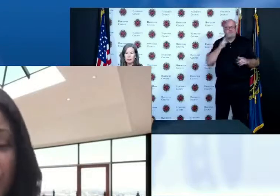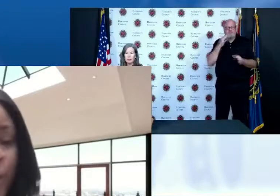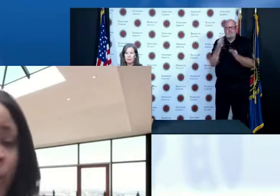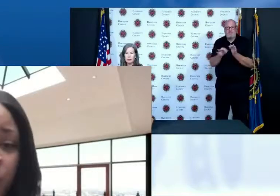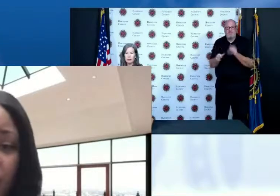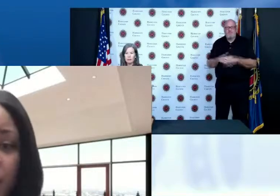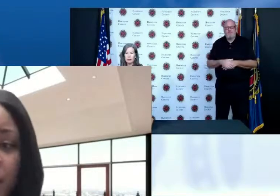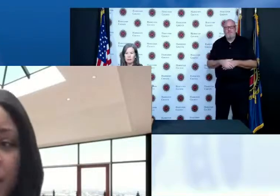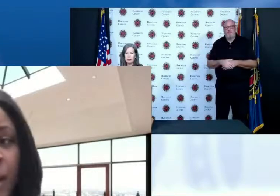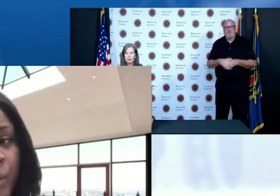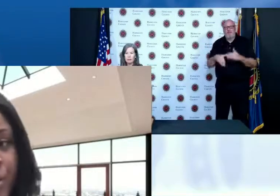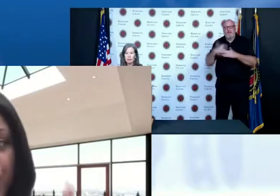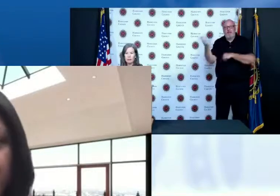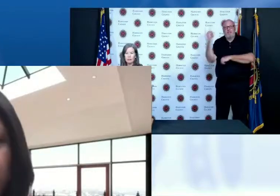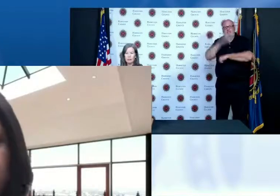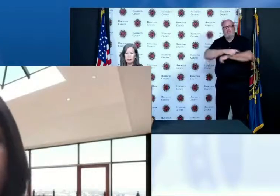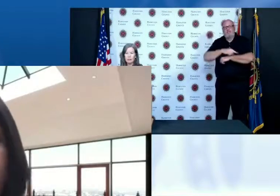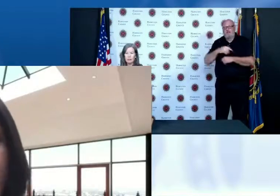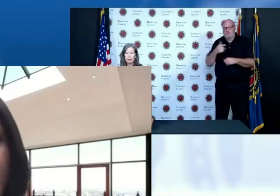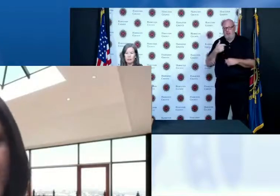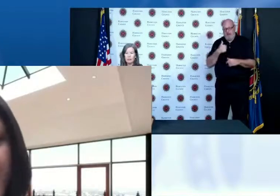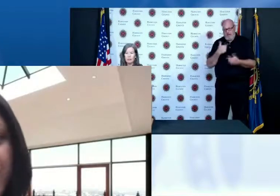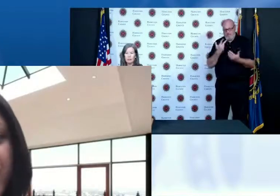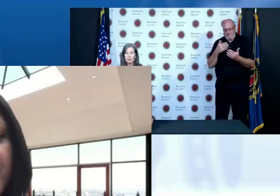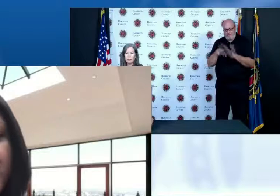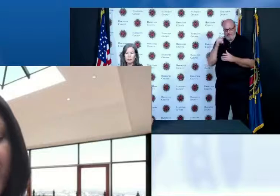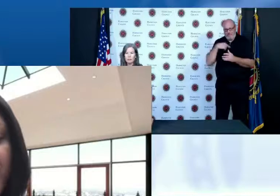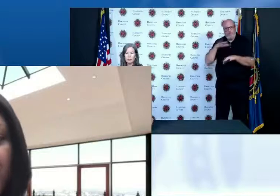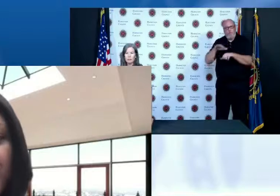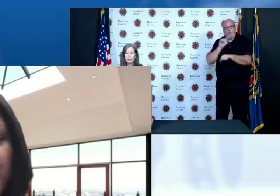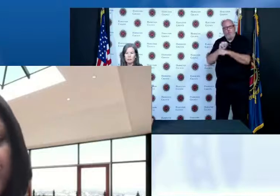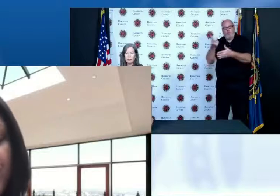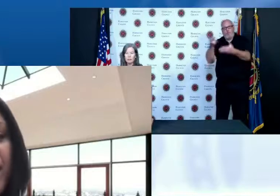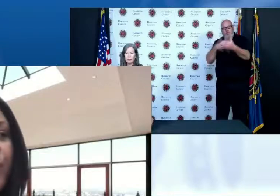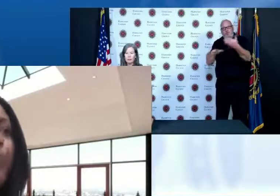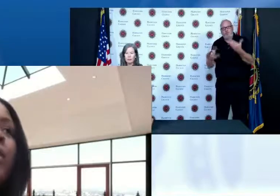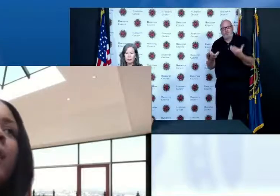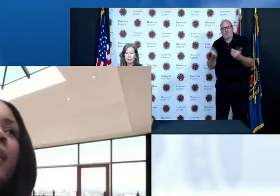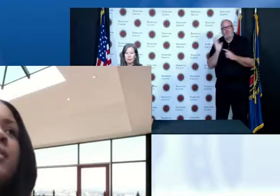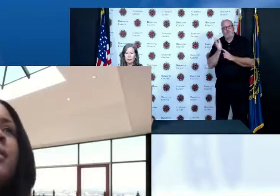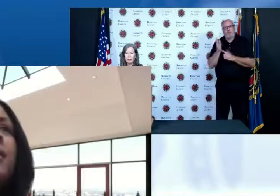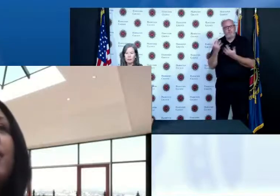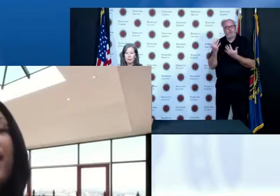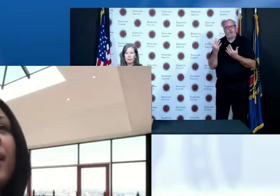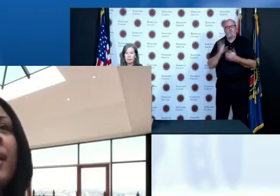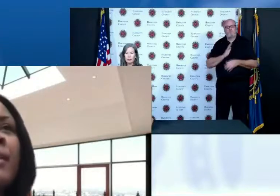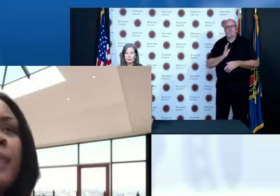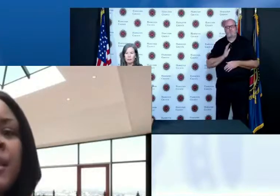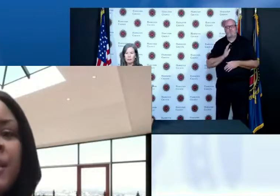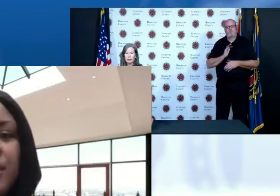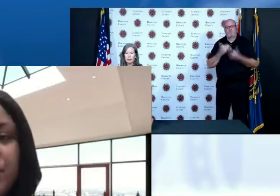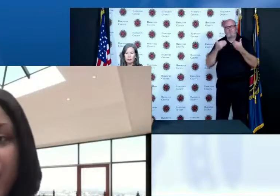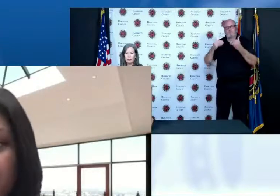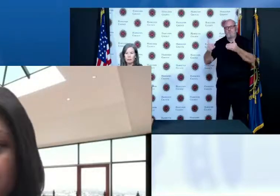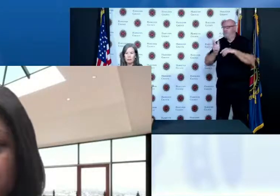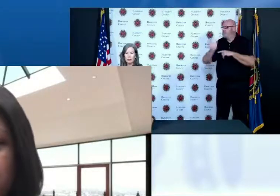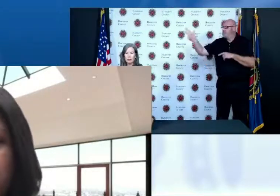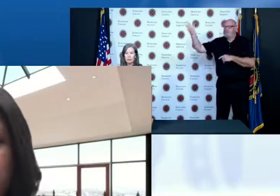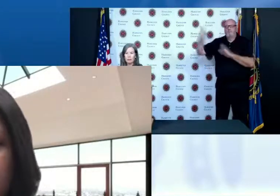I waited five minutes and I was on with the rest of my day so I just want to encourage you that if you feel like it's just going to be an inconvenience to your schedule or to your time